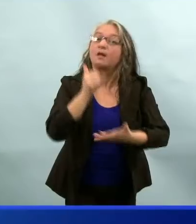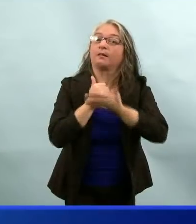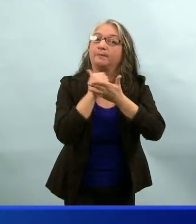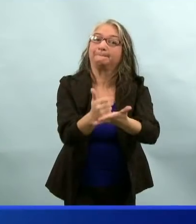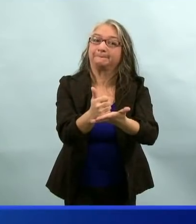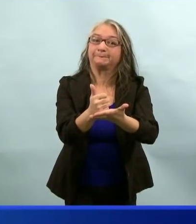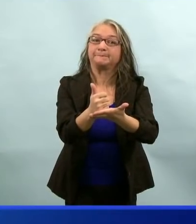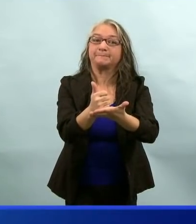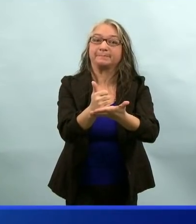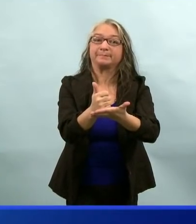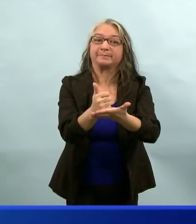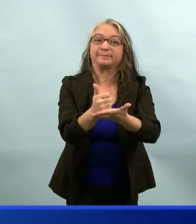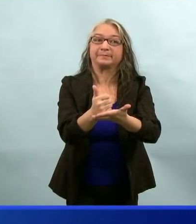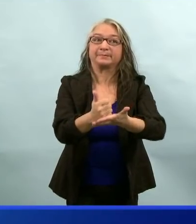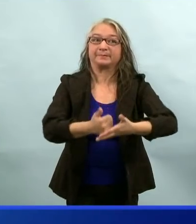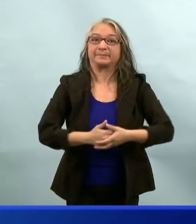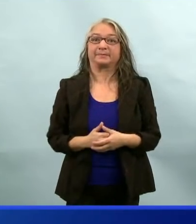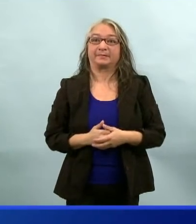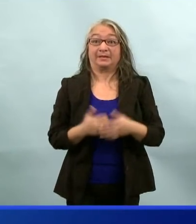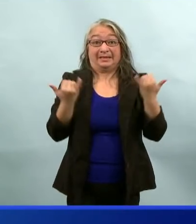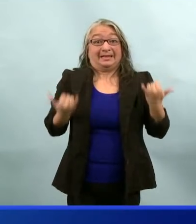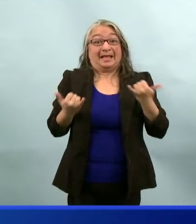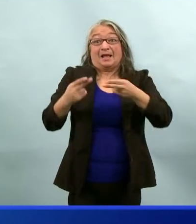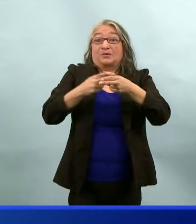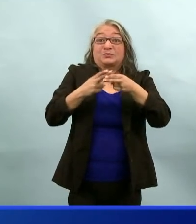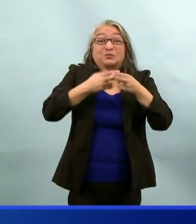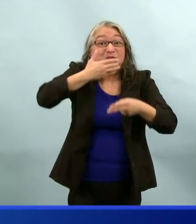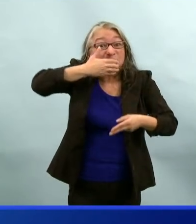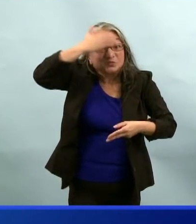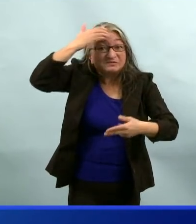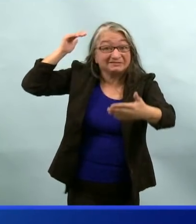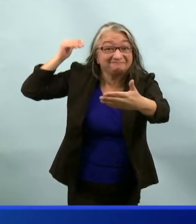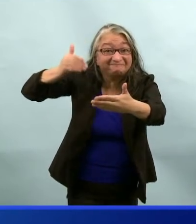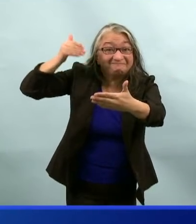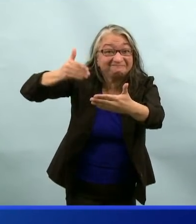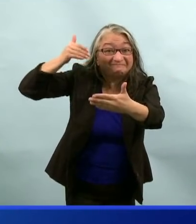approaches there are many reasons to protect yourself your loved ones and your community